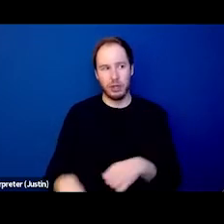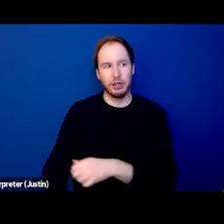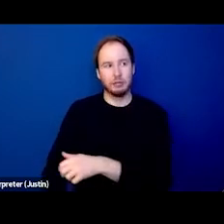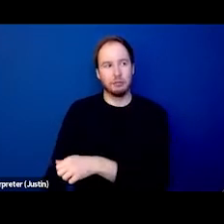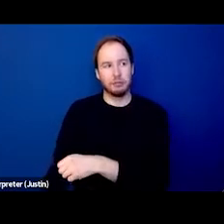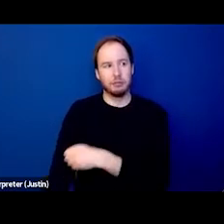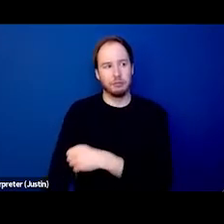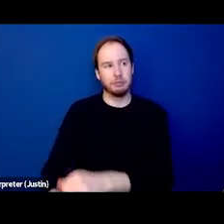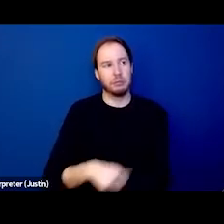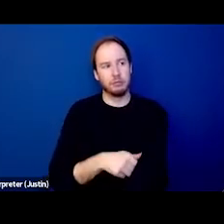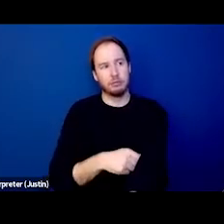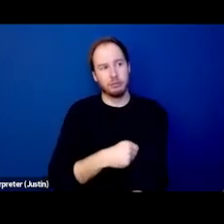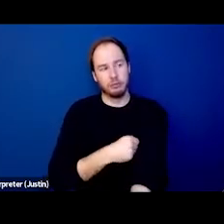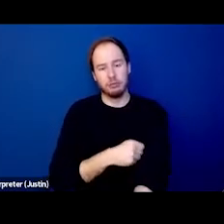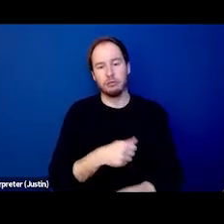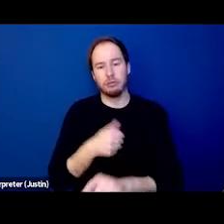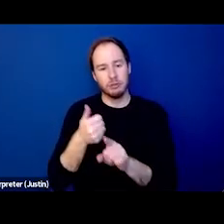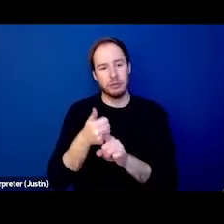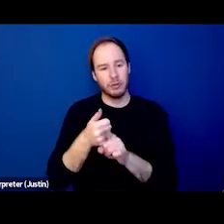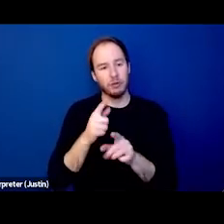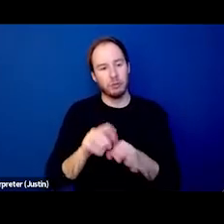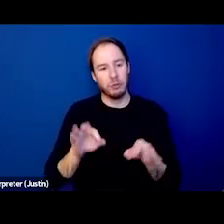This is also very important to reinforce cultural strengths